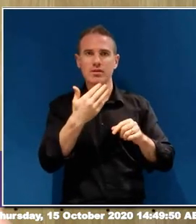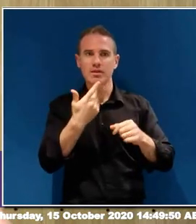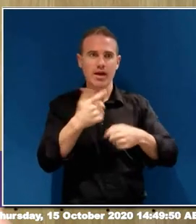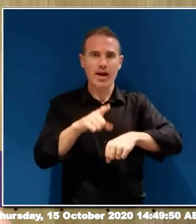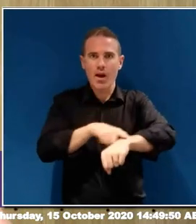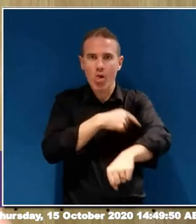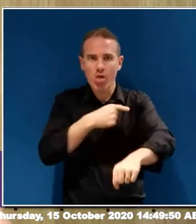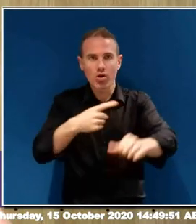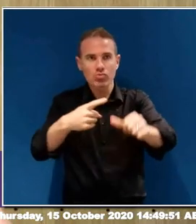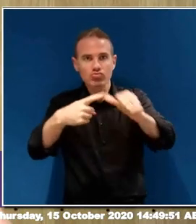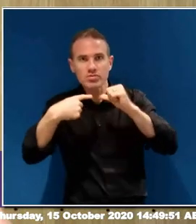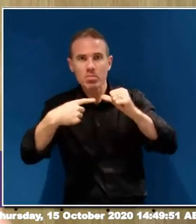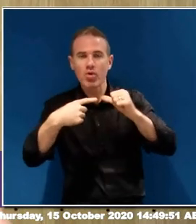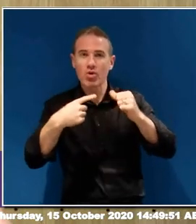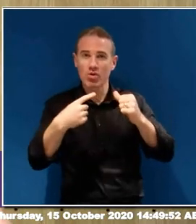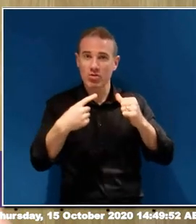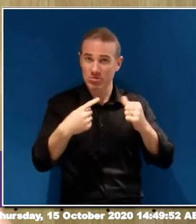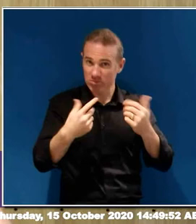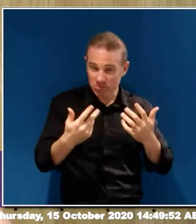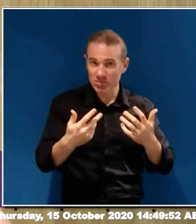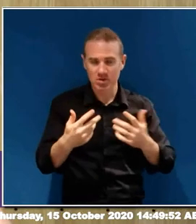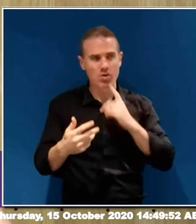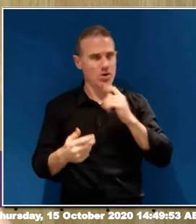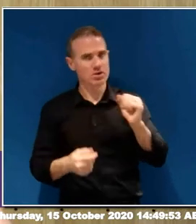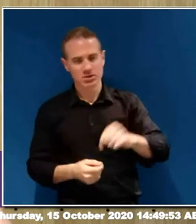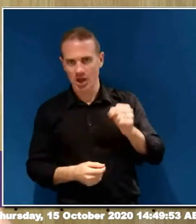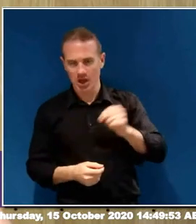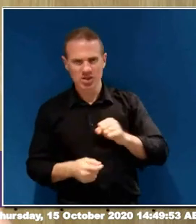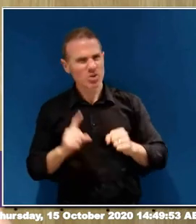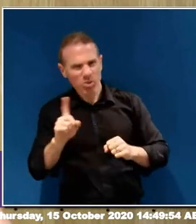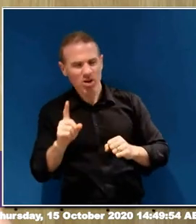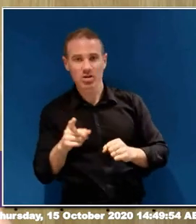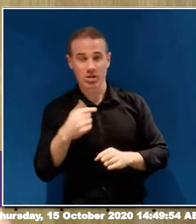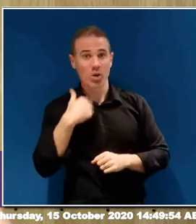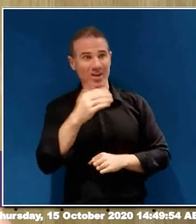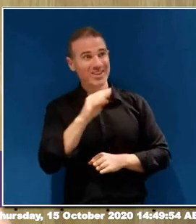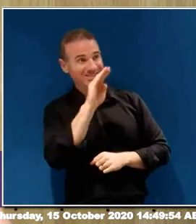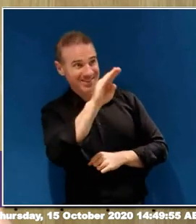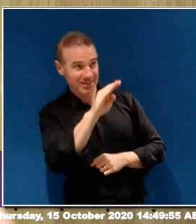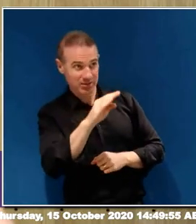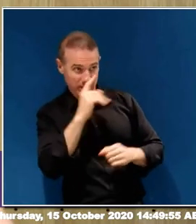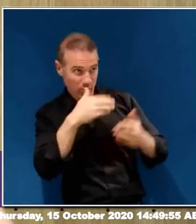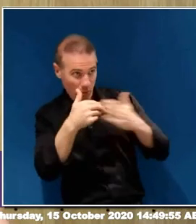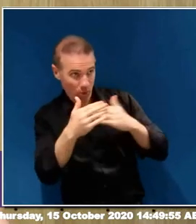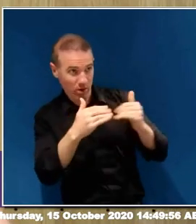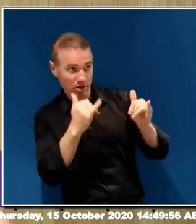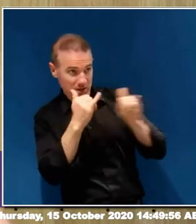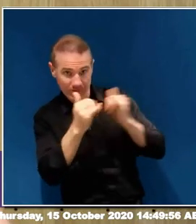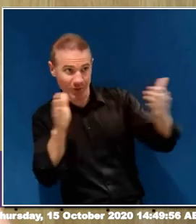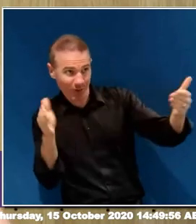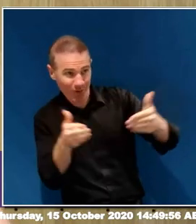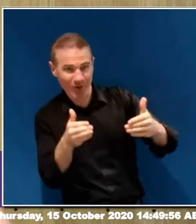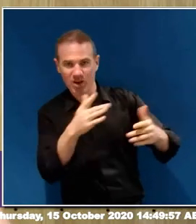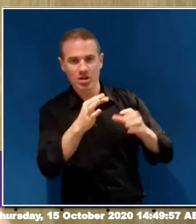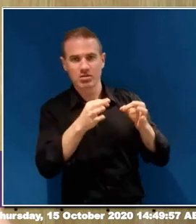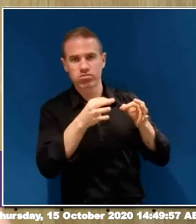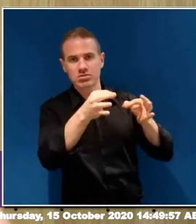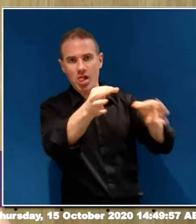Delay, delay, refusal. There was only one school I worked with that said "Yes, get the family to ring me,